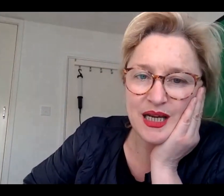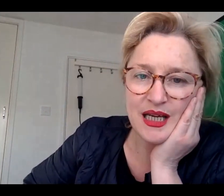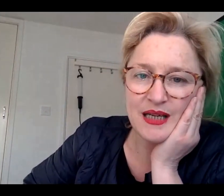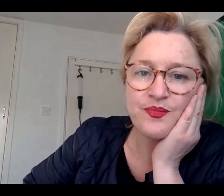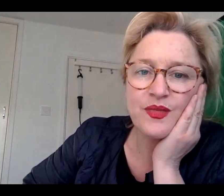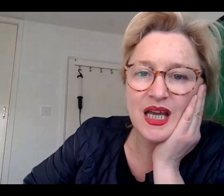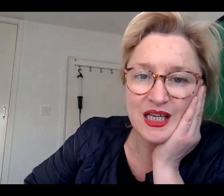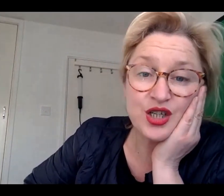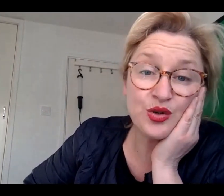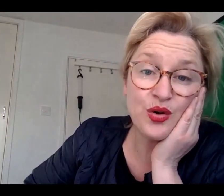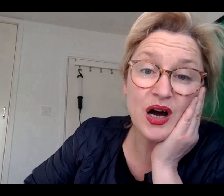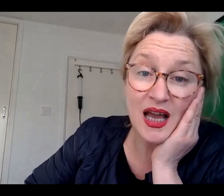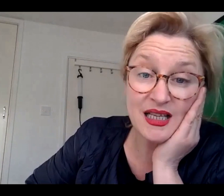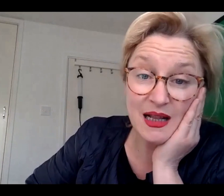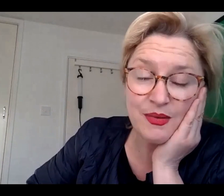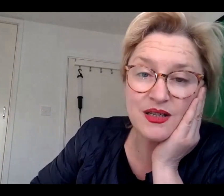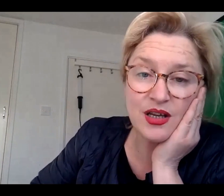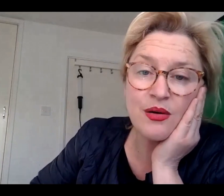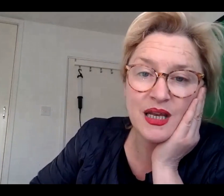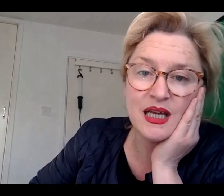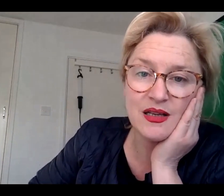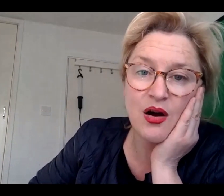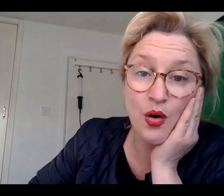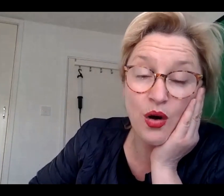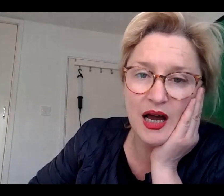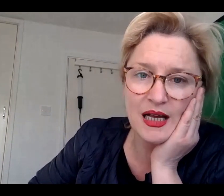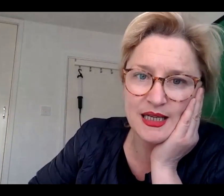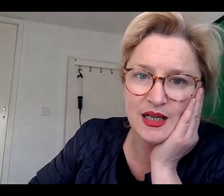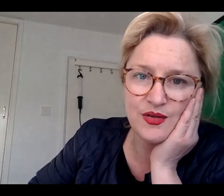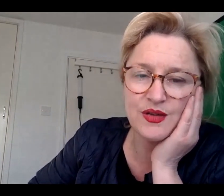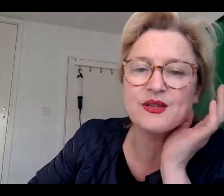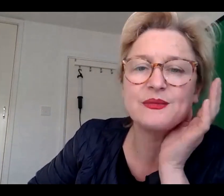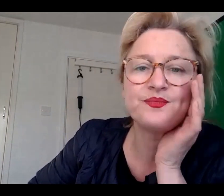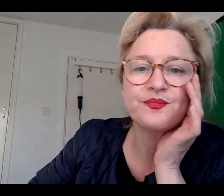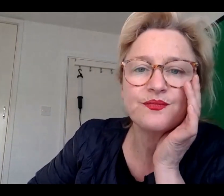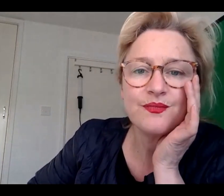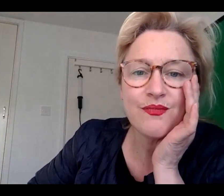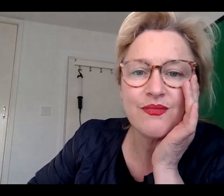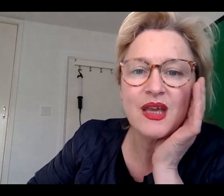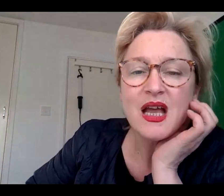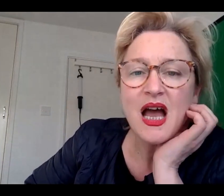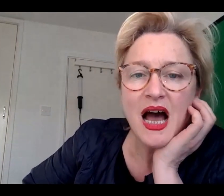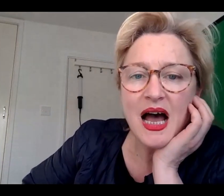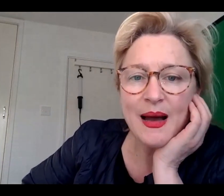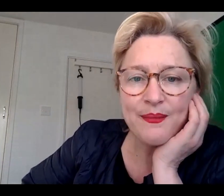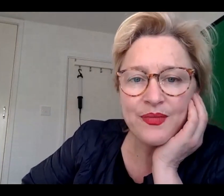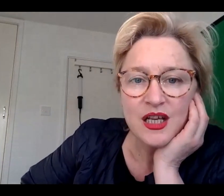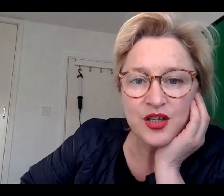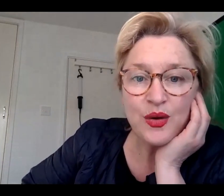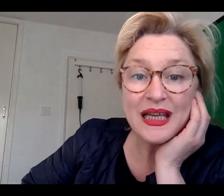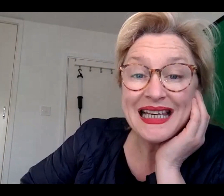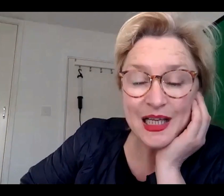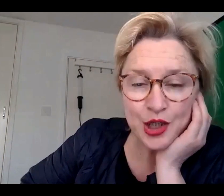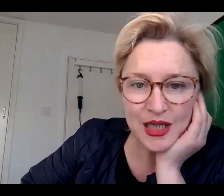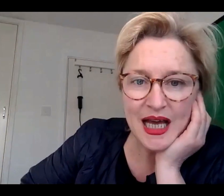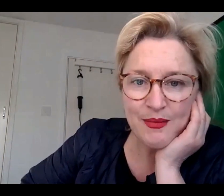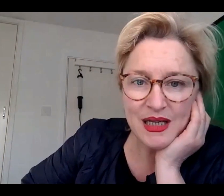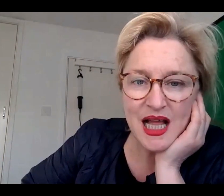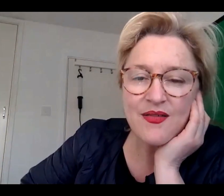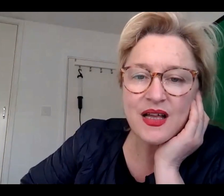the play into ISL (Irish Sign Language) because the company are all ISL users. So, we literally, and myself